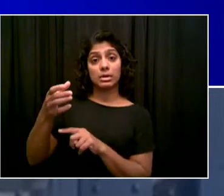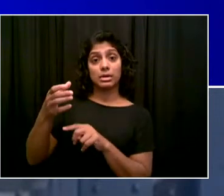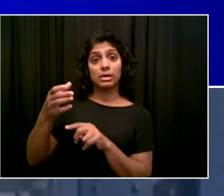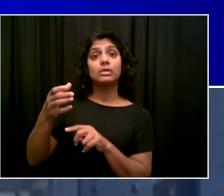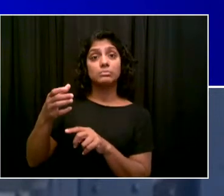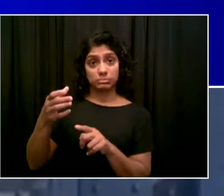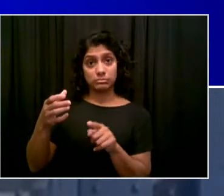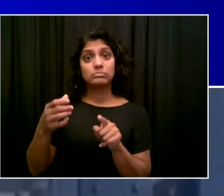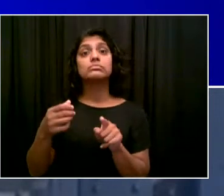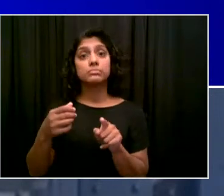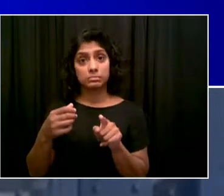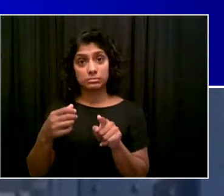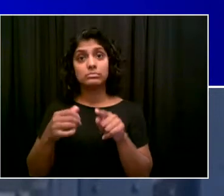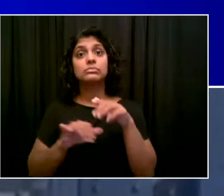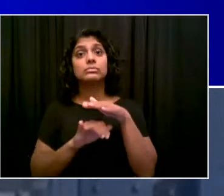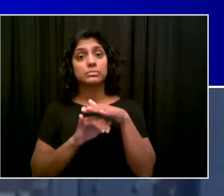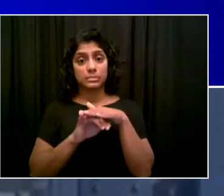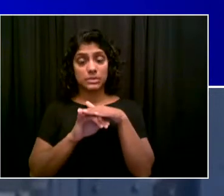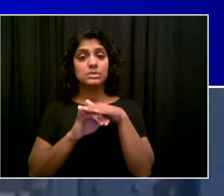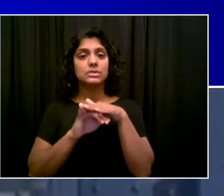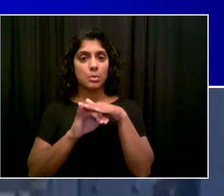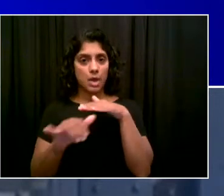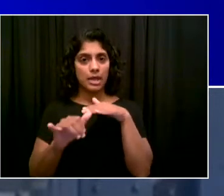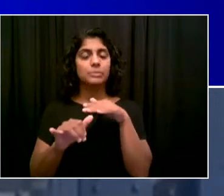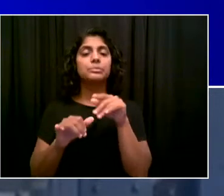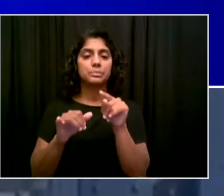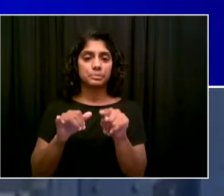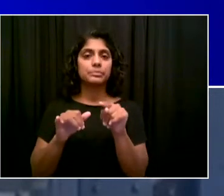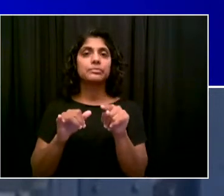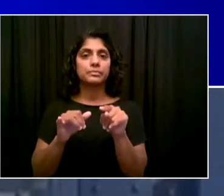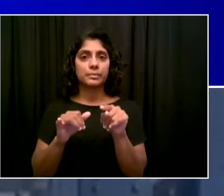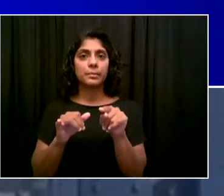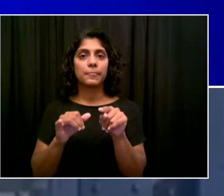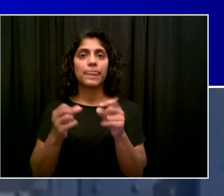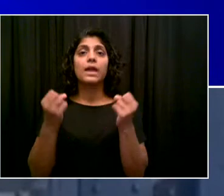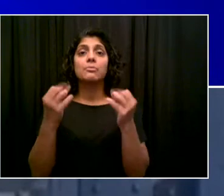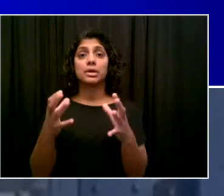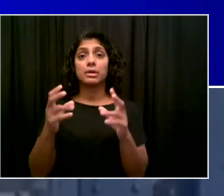OVER 8000 SUBWAY TRIPS. TH MATEANS PEOPLE CAN'T DEPEND ON THE SUBWAY.